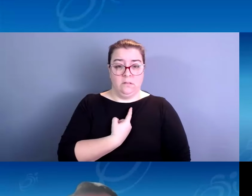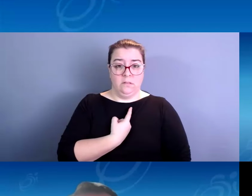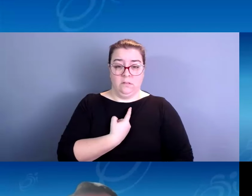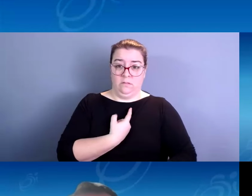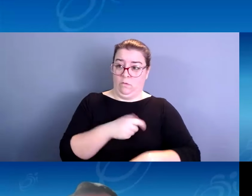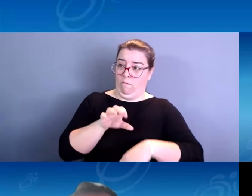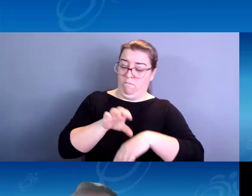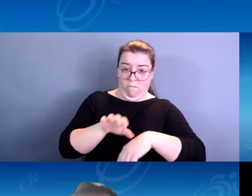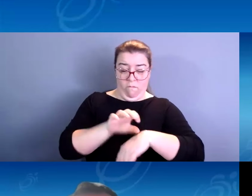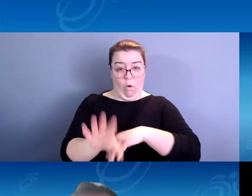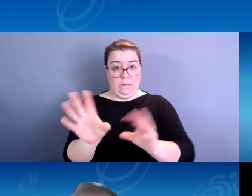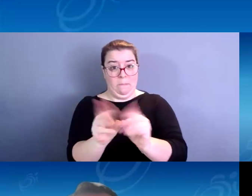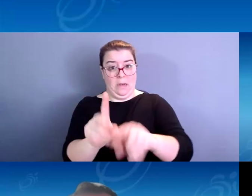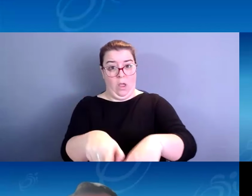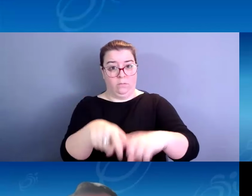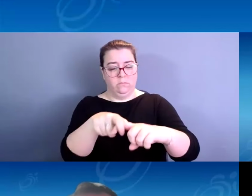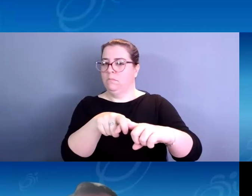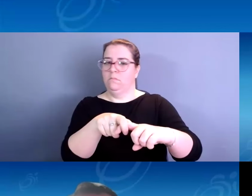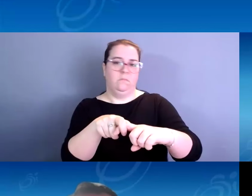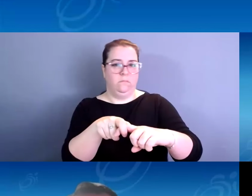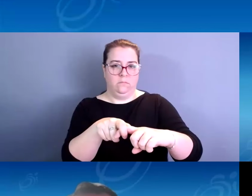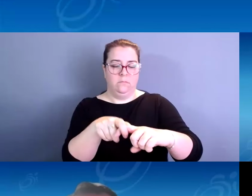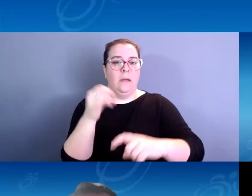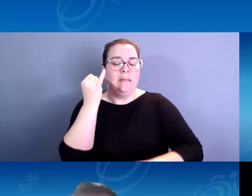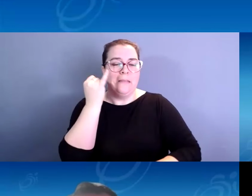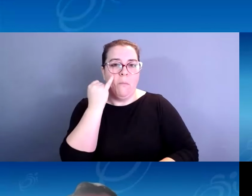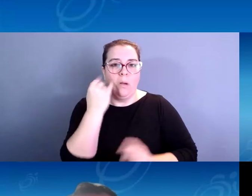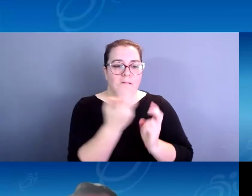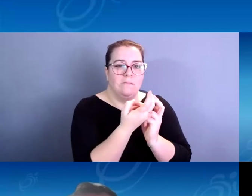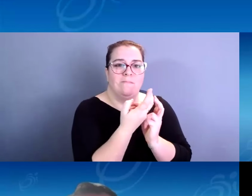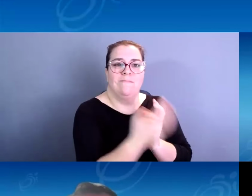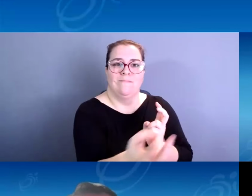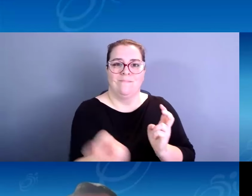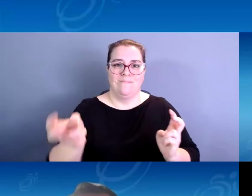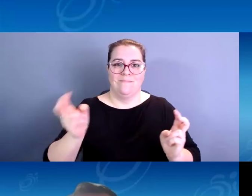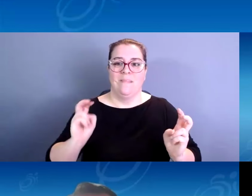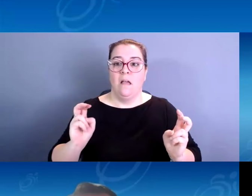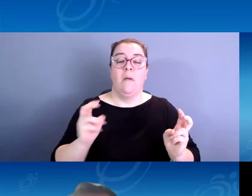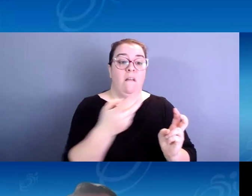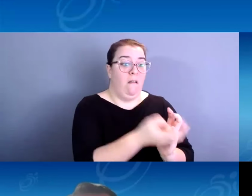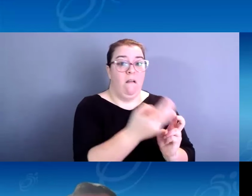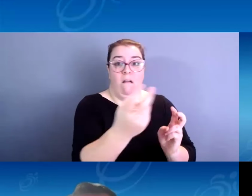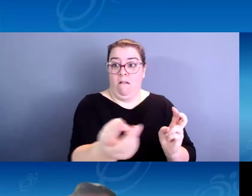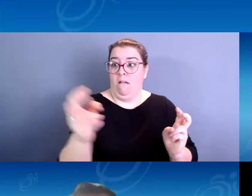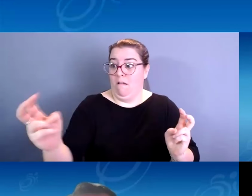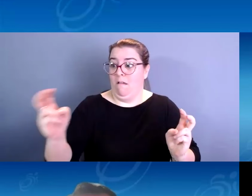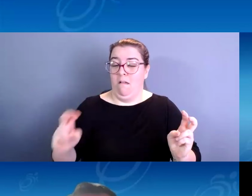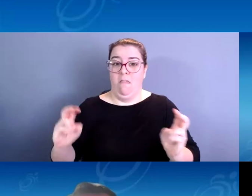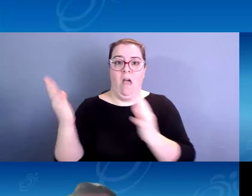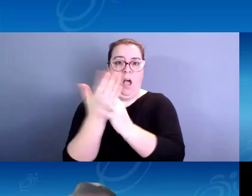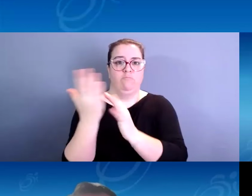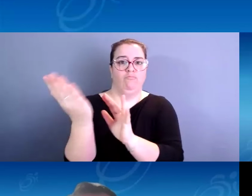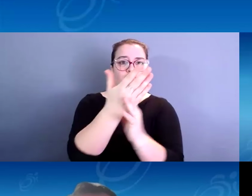But if that meeting has 15 people inside of it and ten people say until all of us can read the documentation, we should not have this meeting.